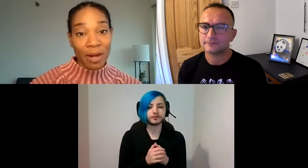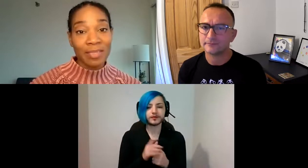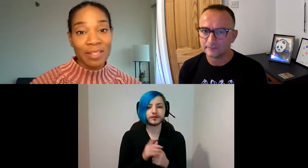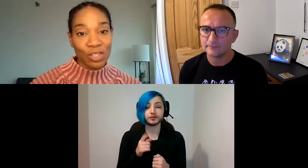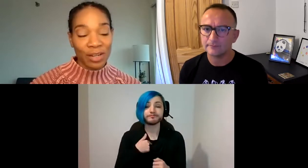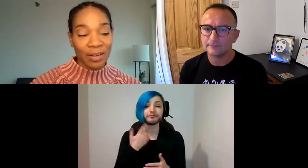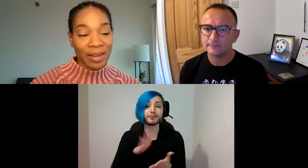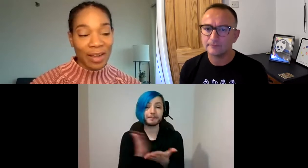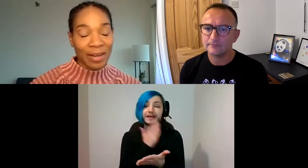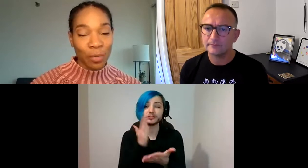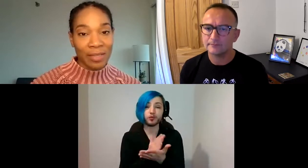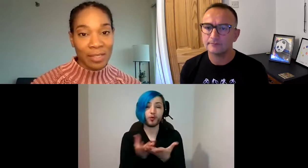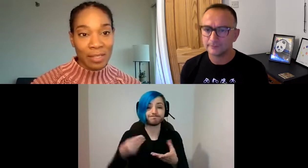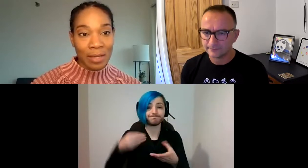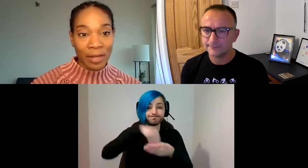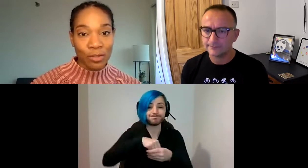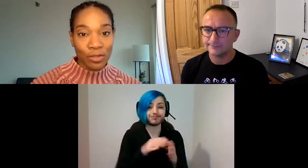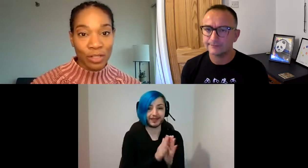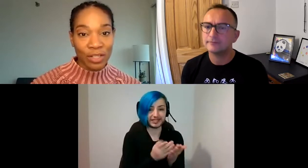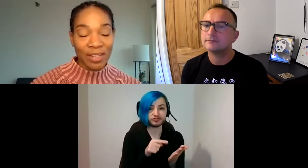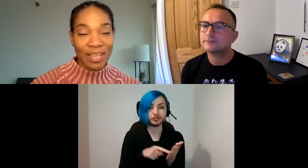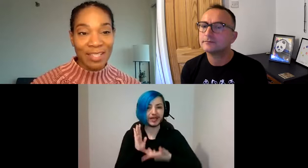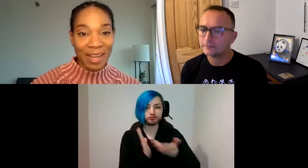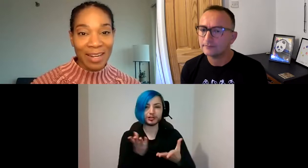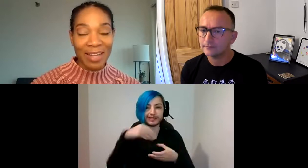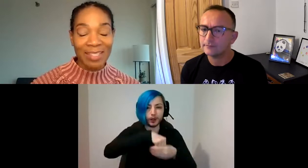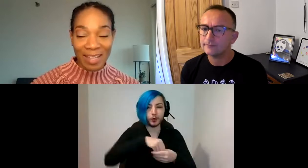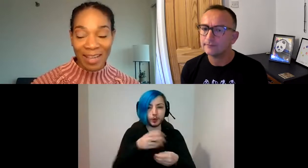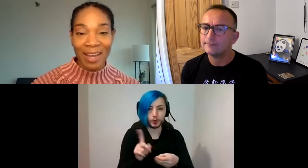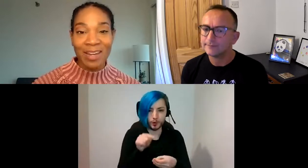language. What this was was a collection of language that is used